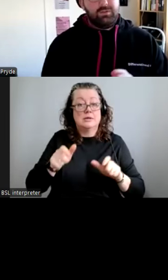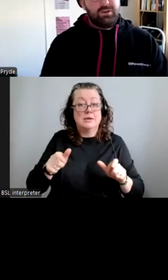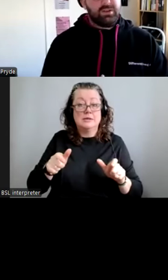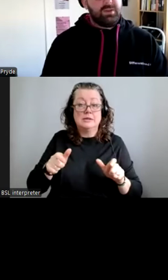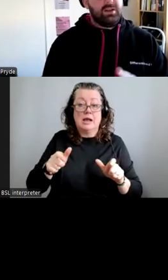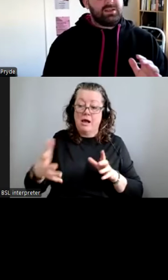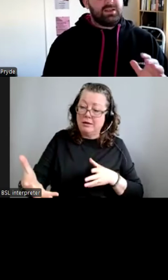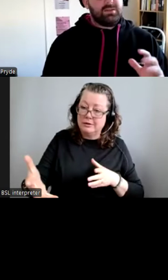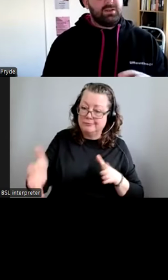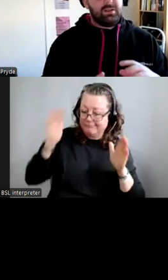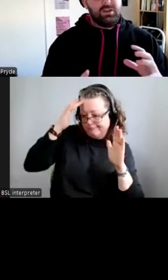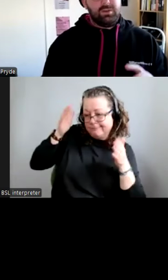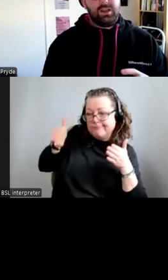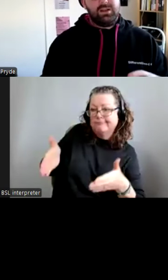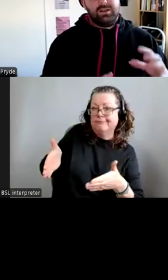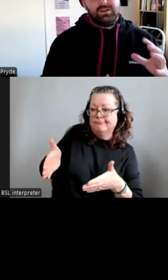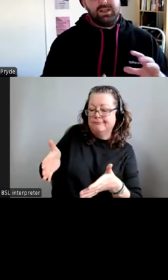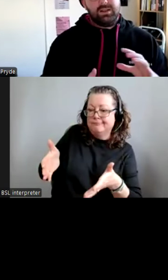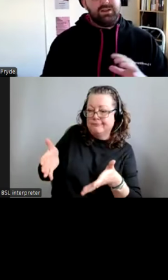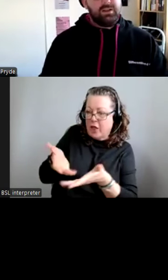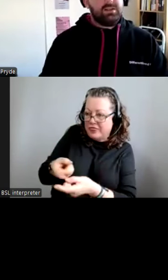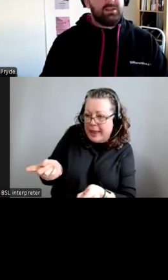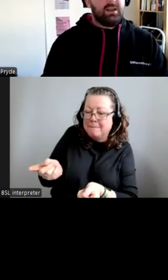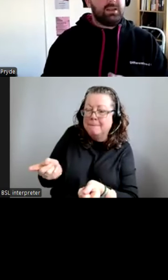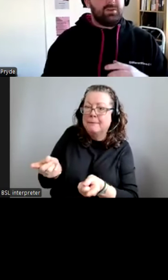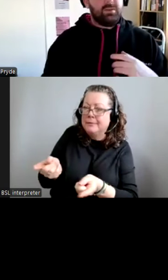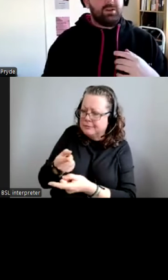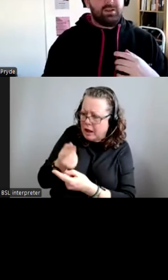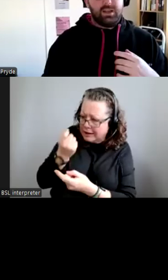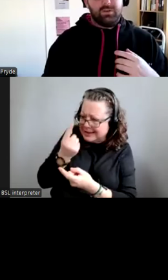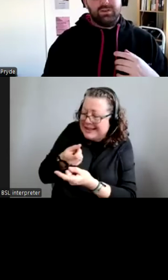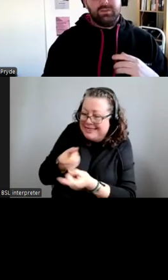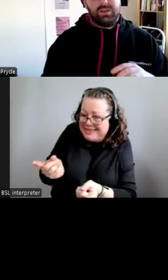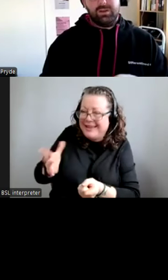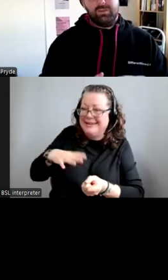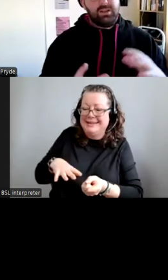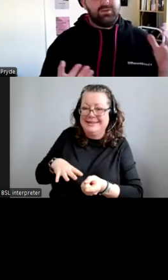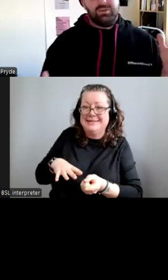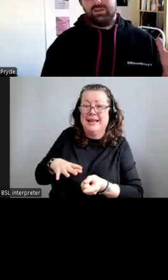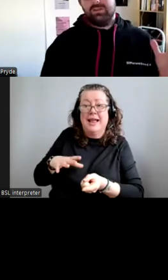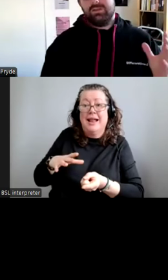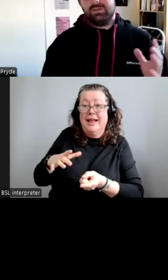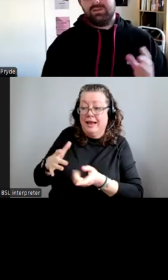and focus on making accessibility human again and understanding their needs, that's how we can work together and we can become a different breed.